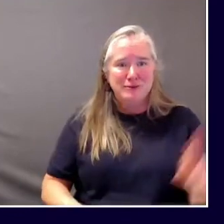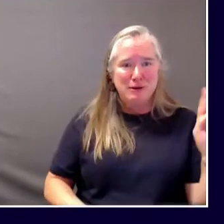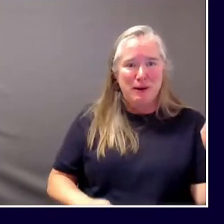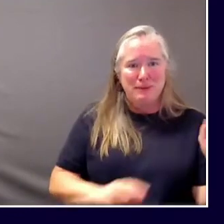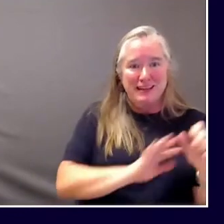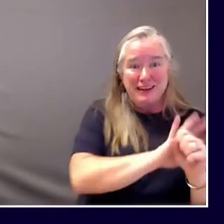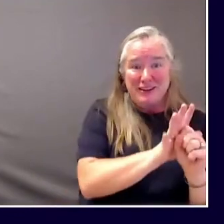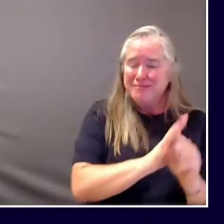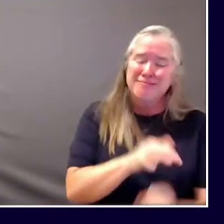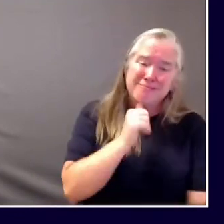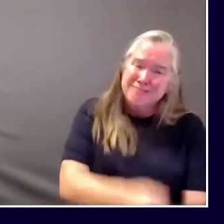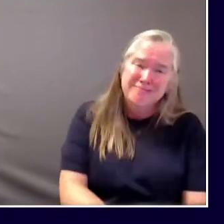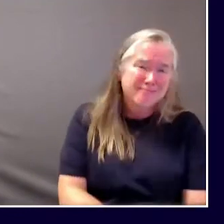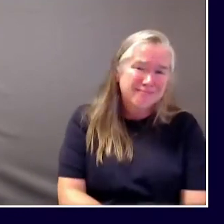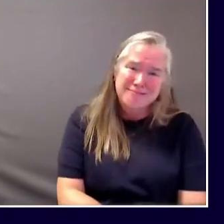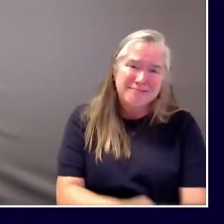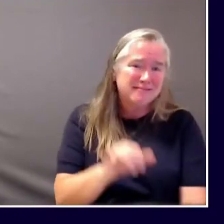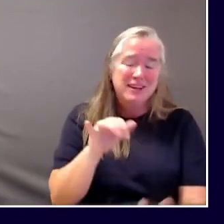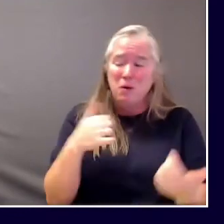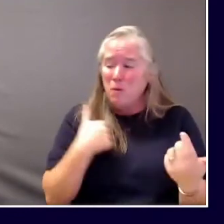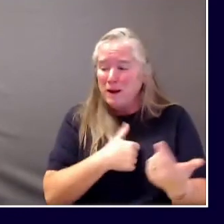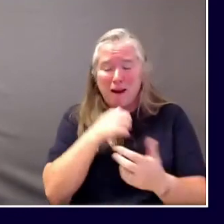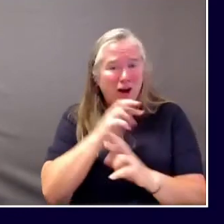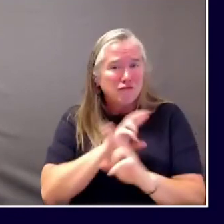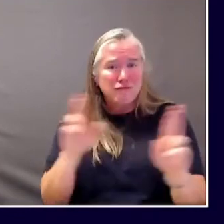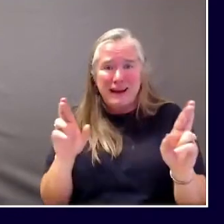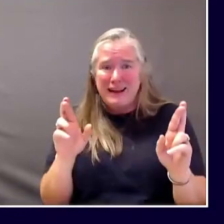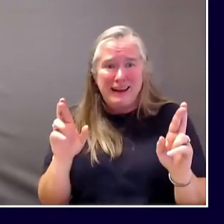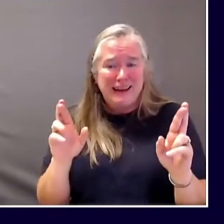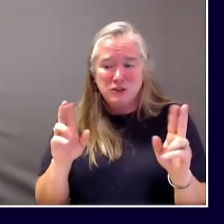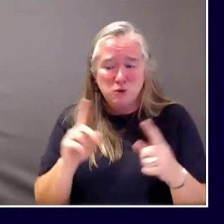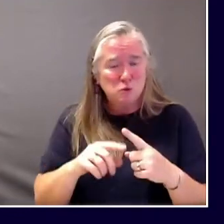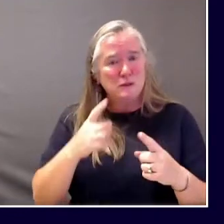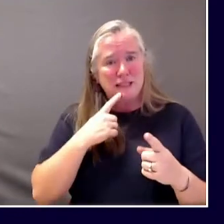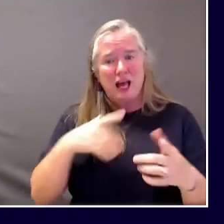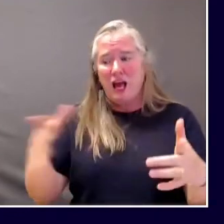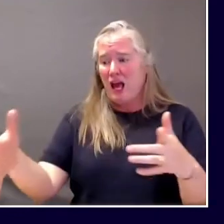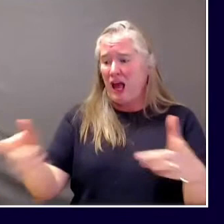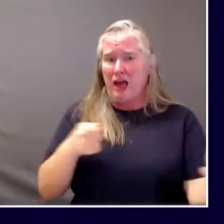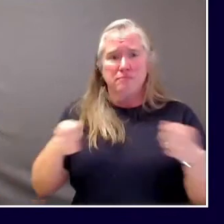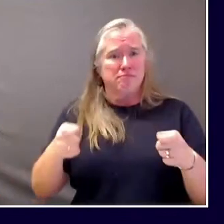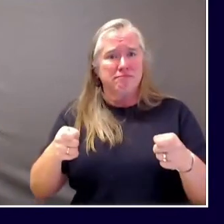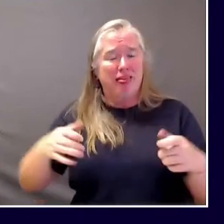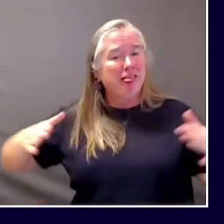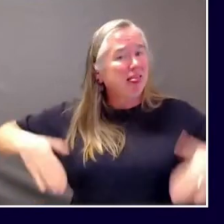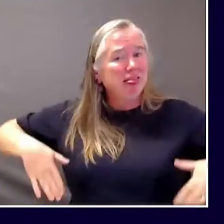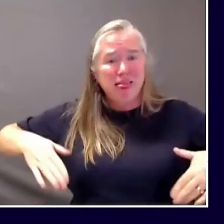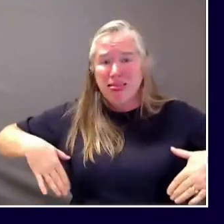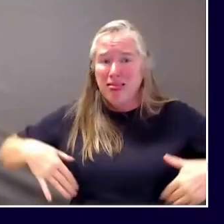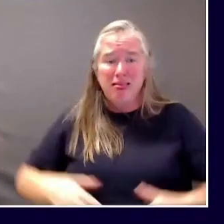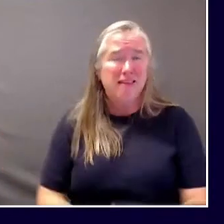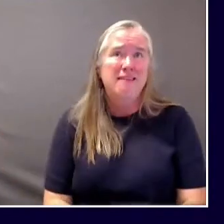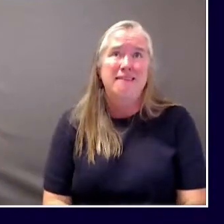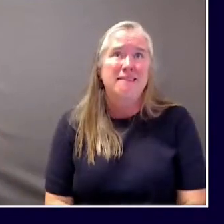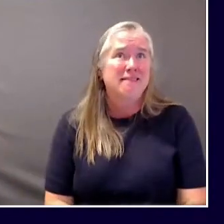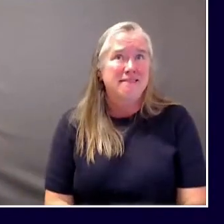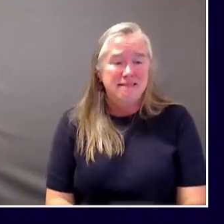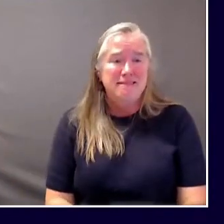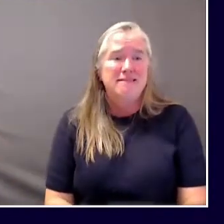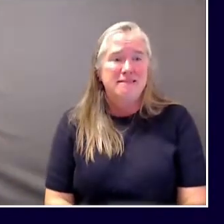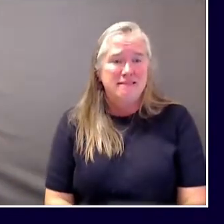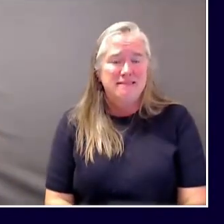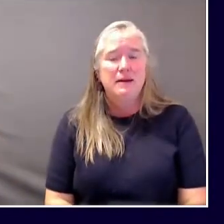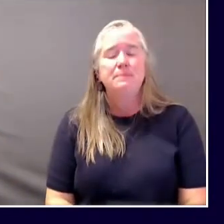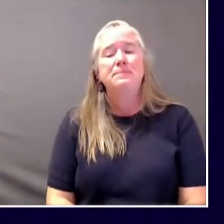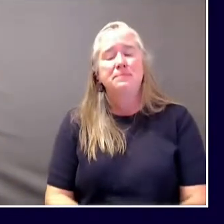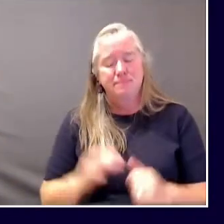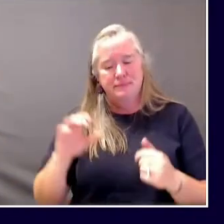we're not turning the corner yet